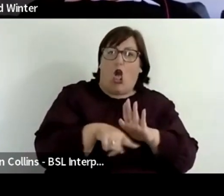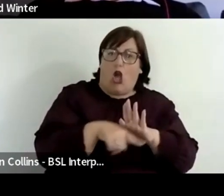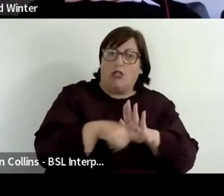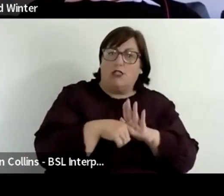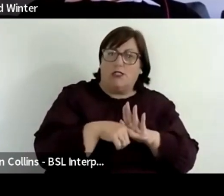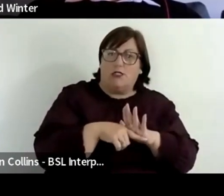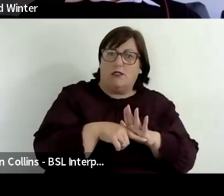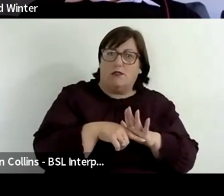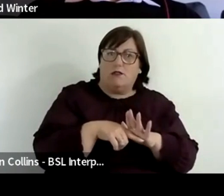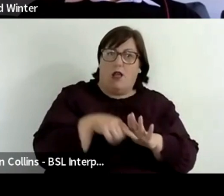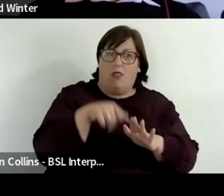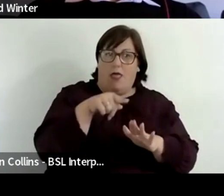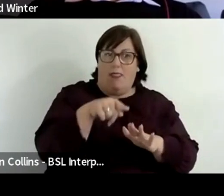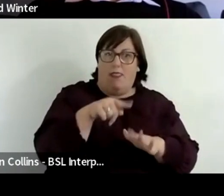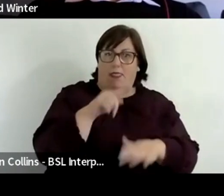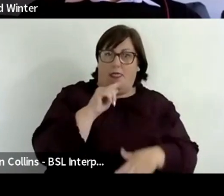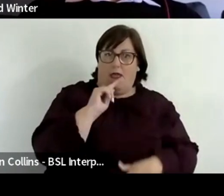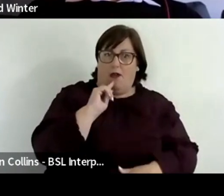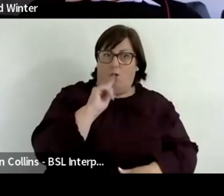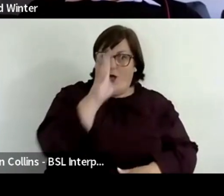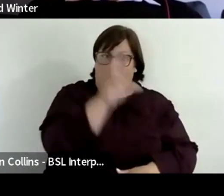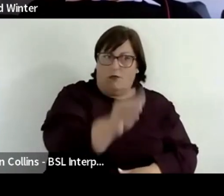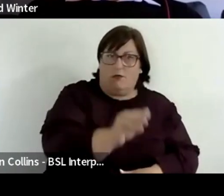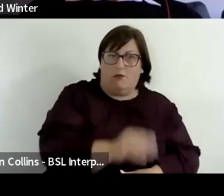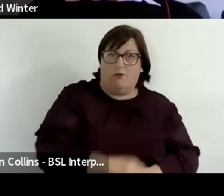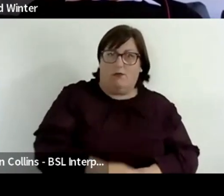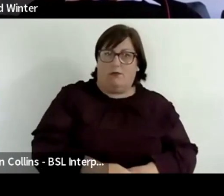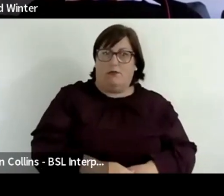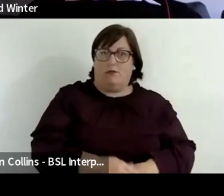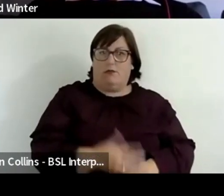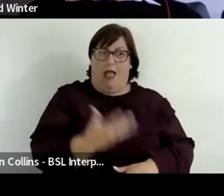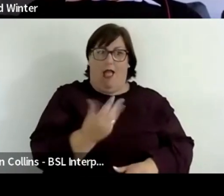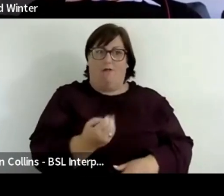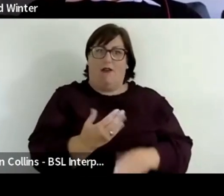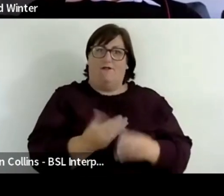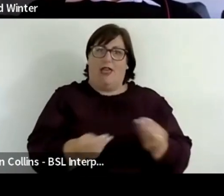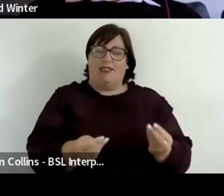As soon as a vacancy is available, you will be automatically sent an email.